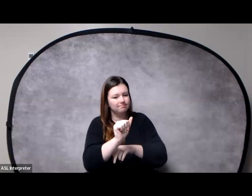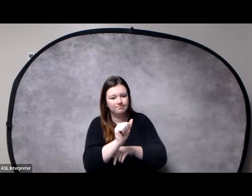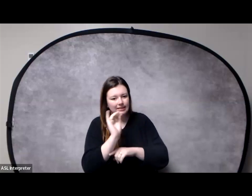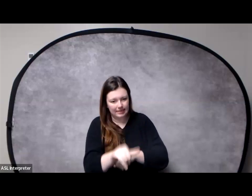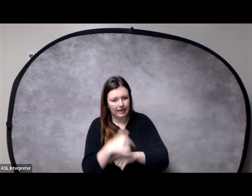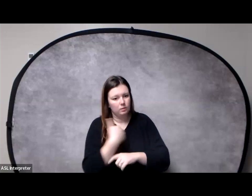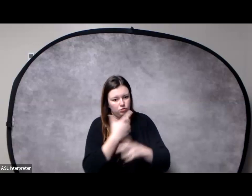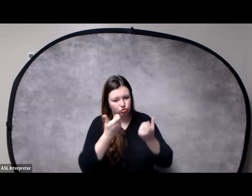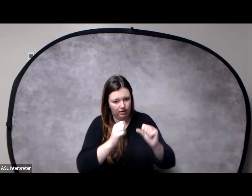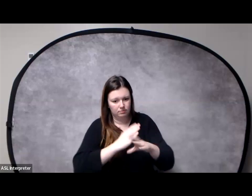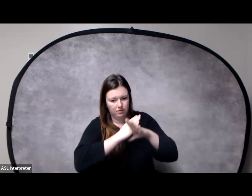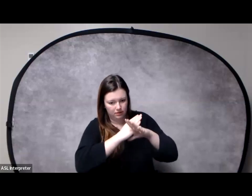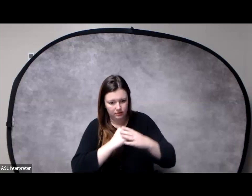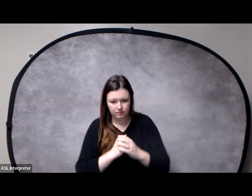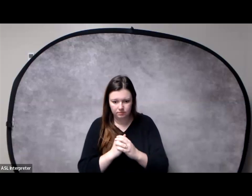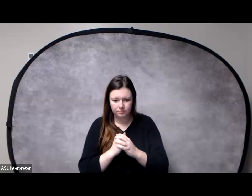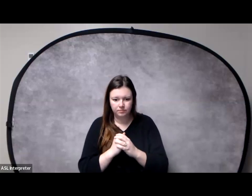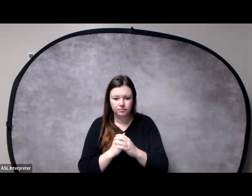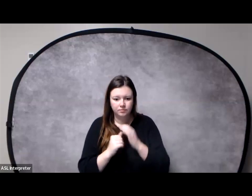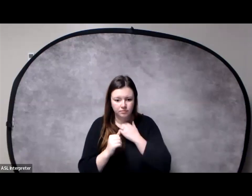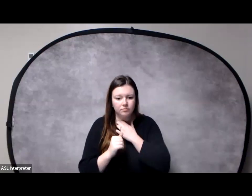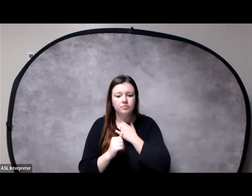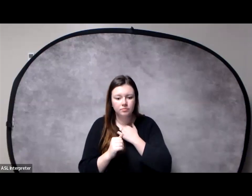value assessments for academic reasons.